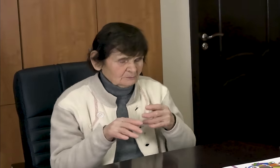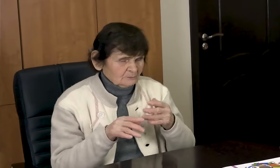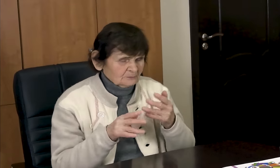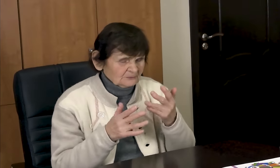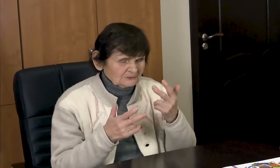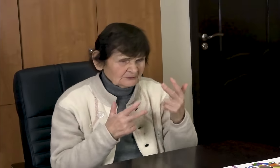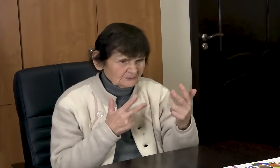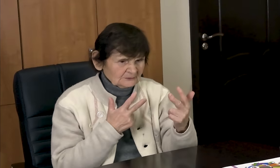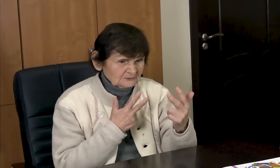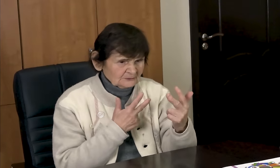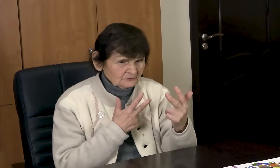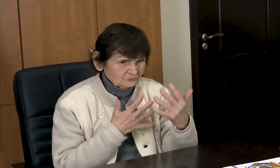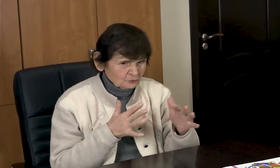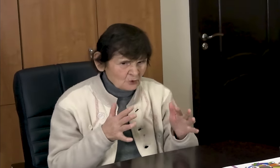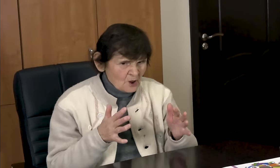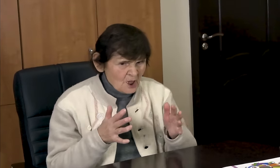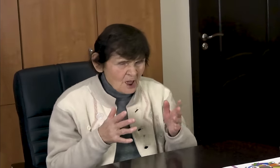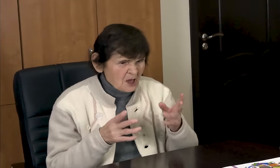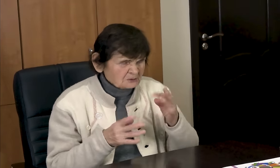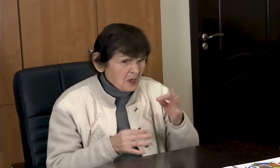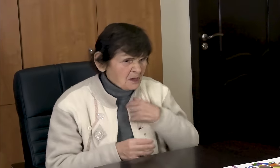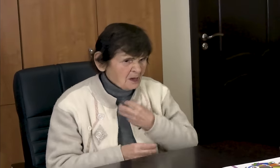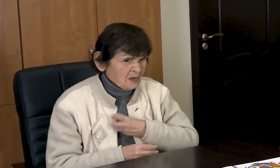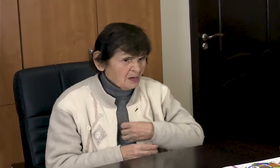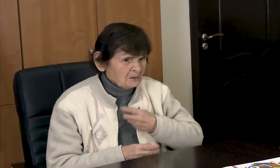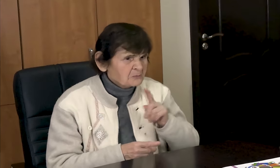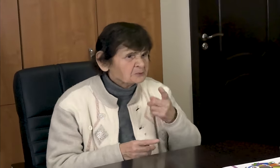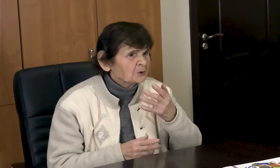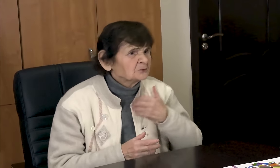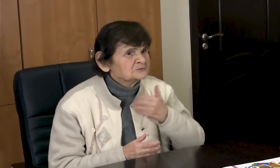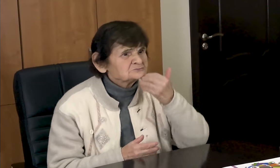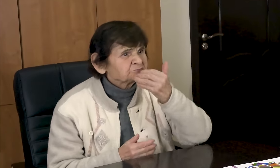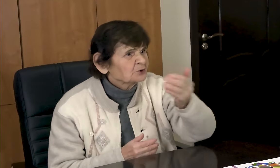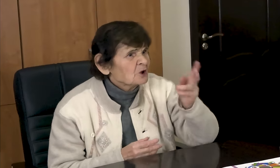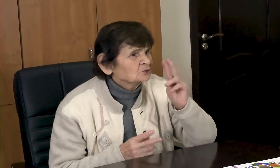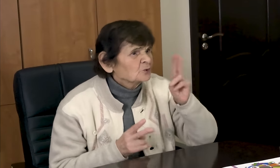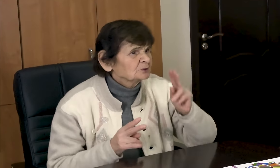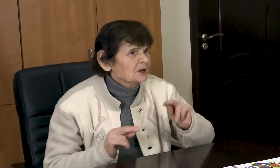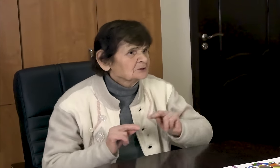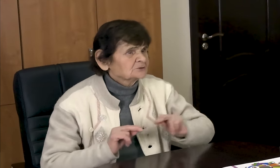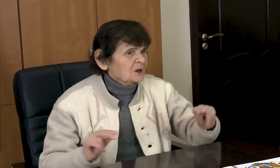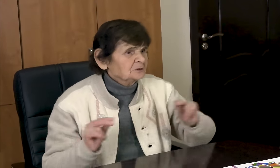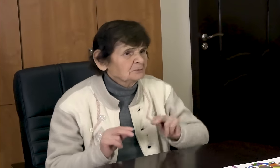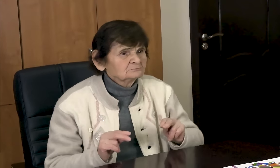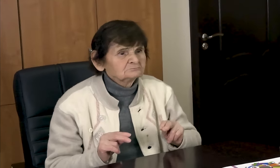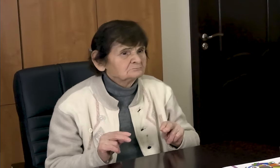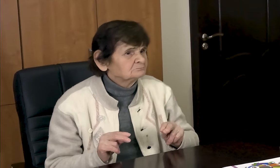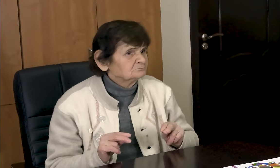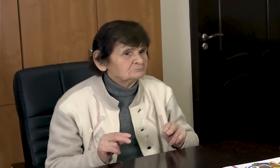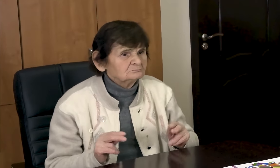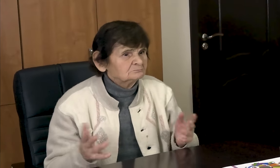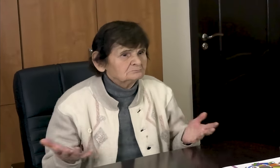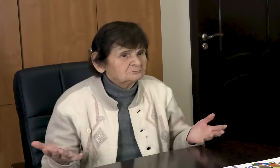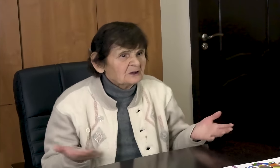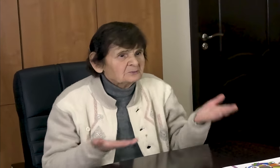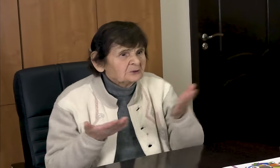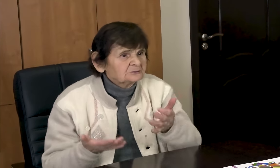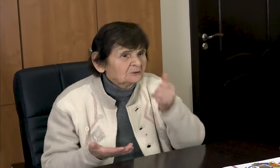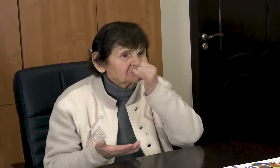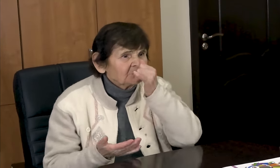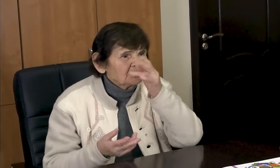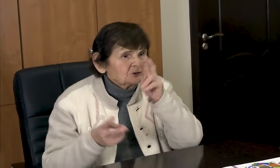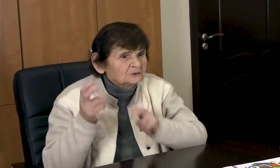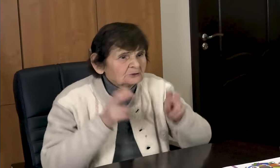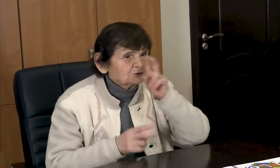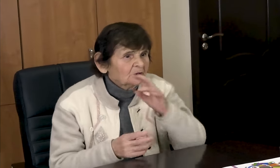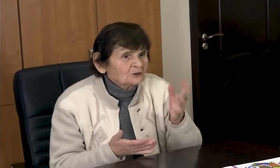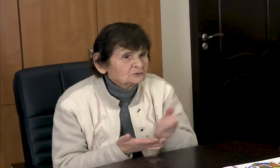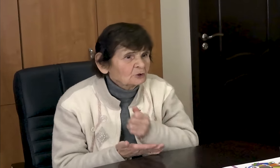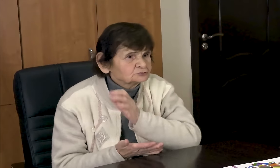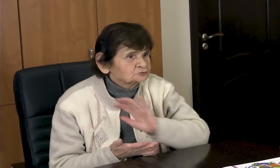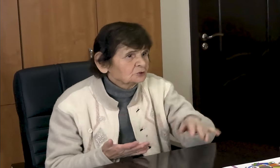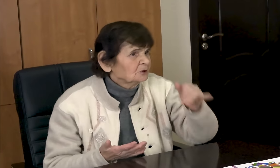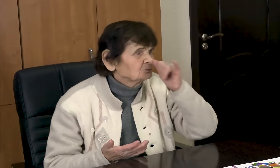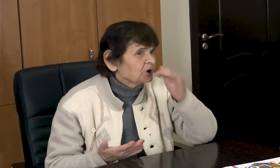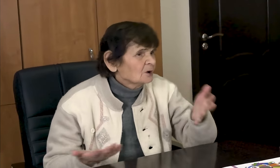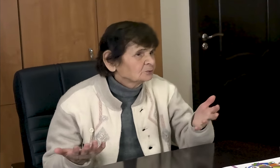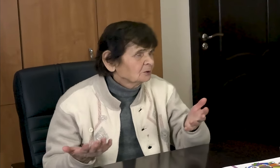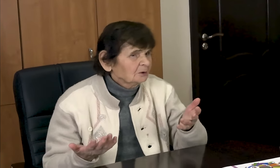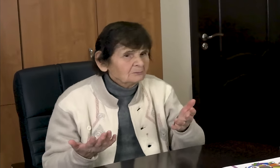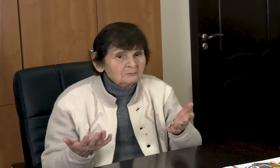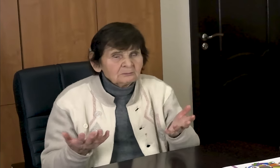I was worried about the lack of a coach. Nobody knew who it would be. We couldn't find the right coach.